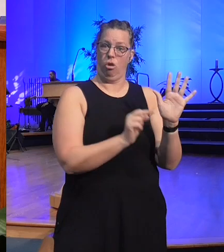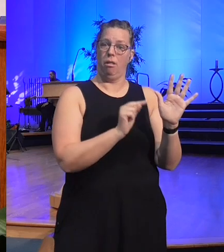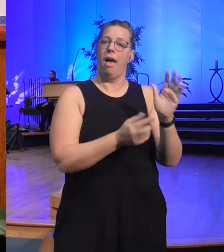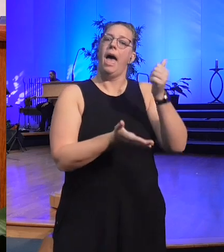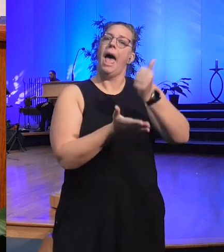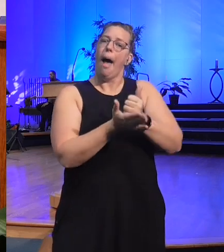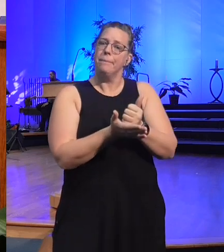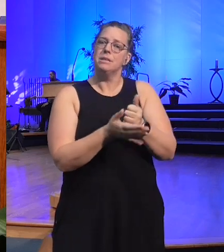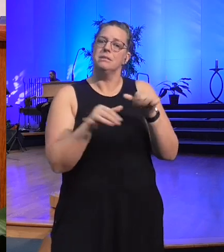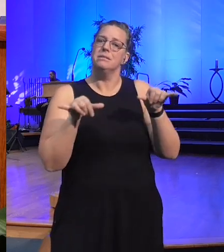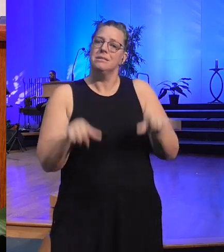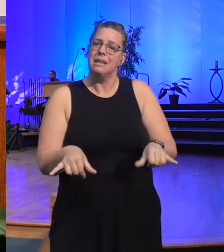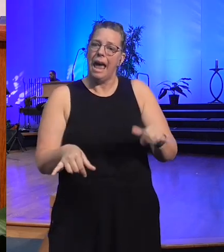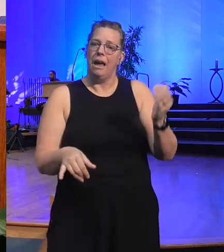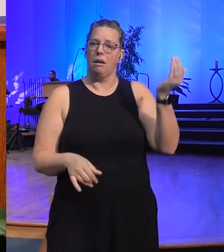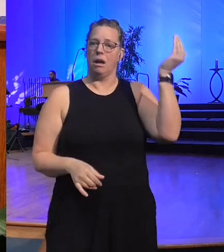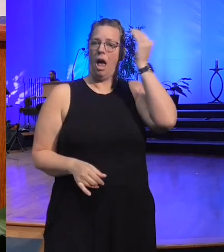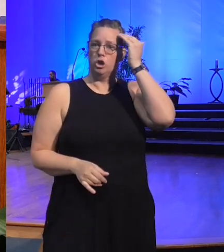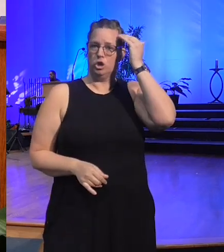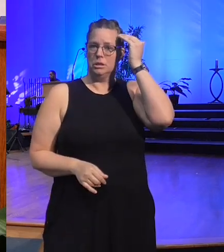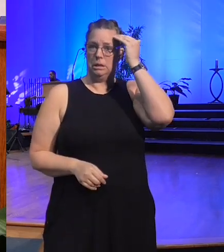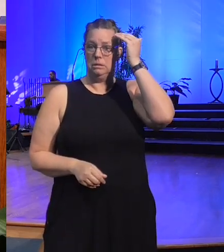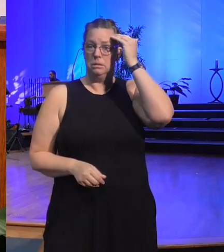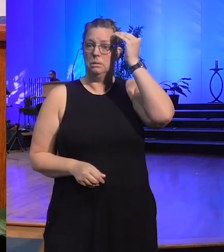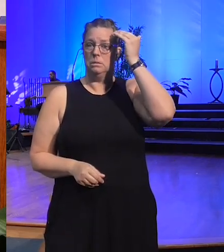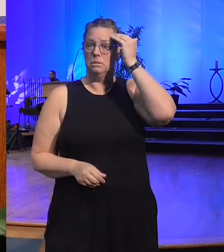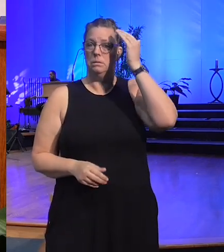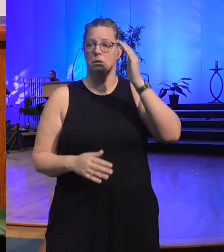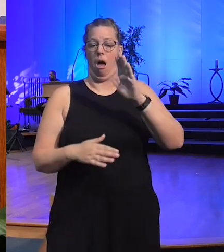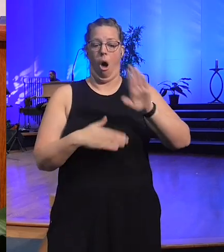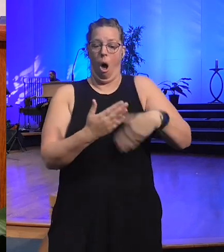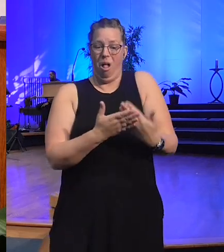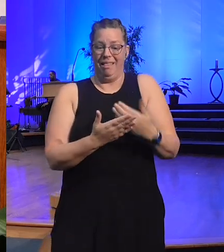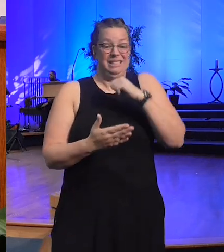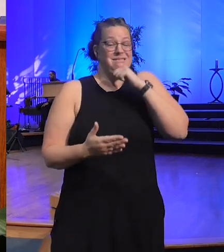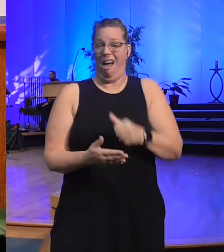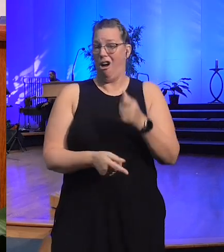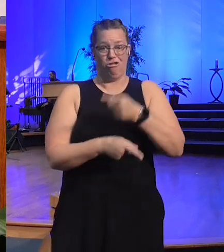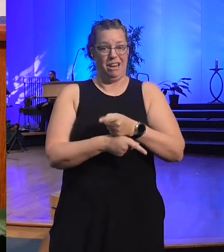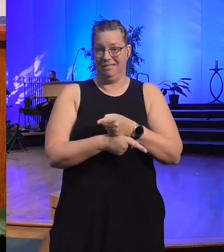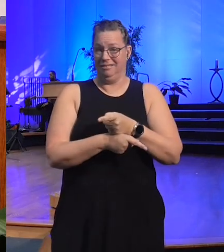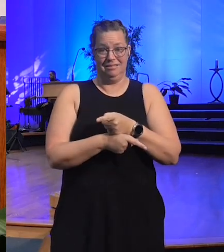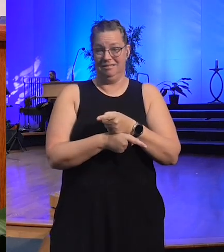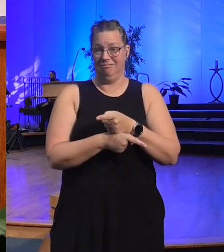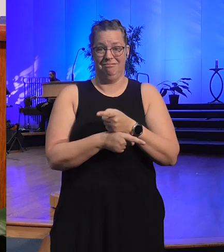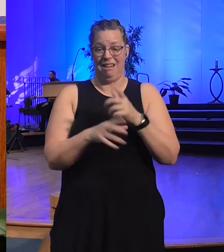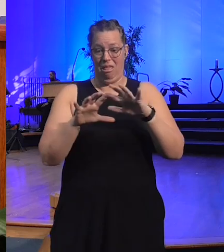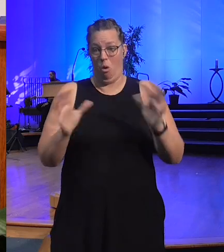help us stay conscious that um all is not right in every condition of the world as we hear about